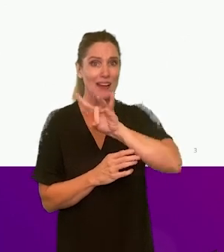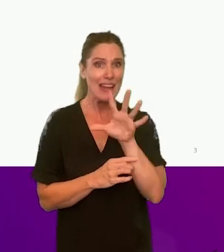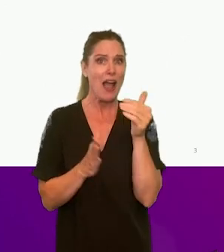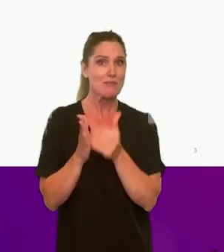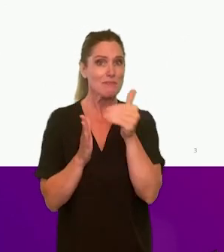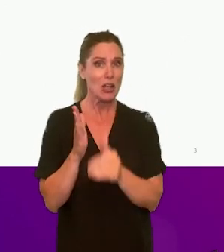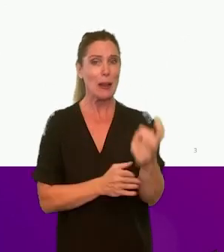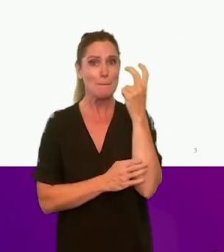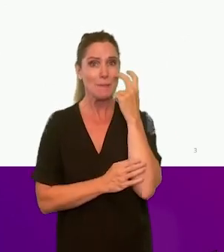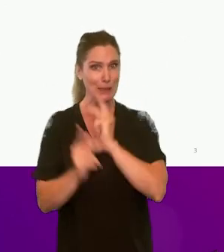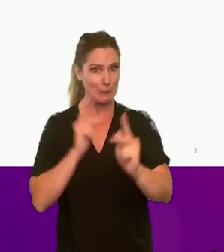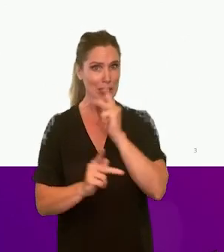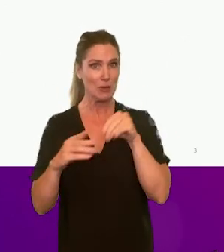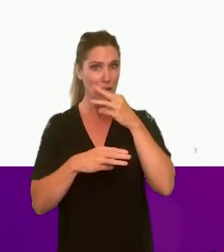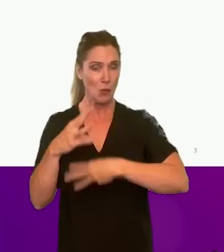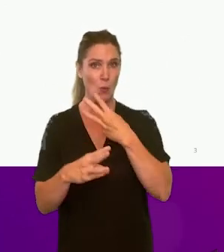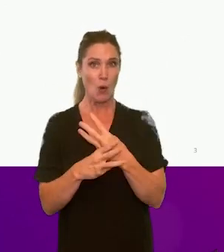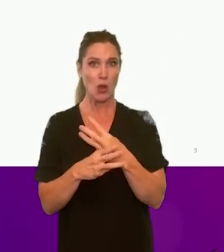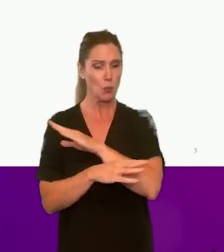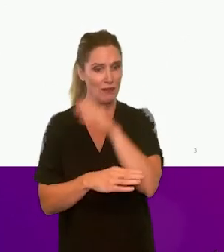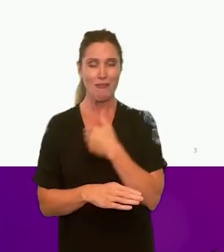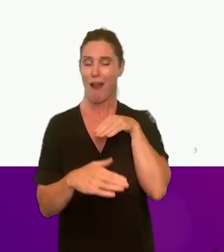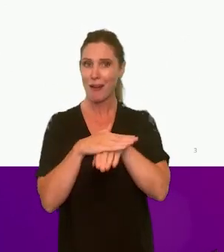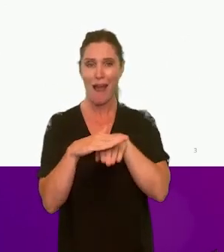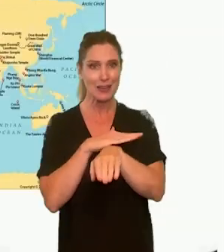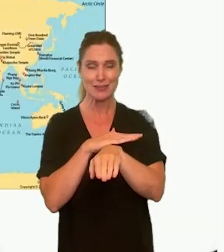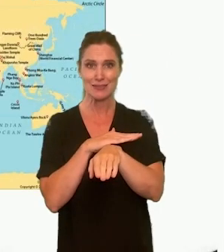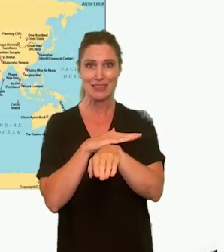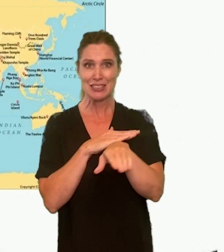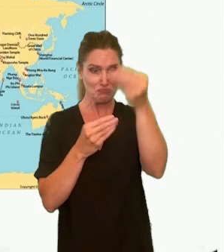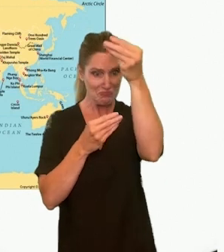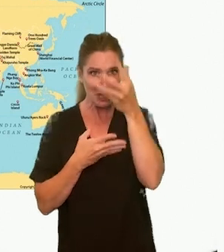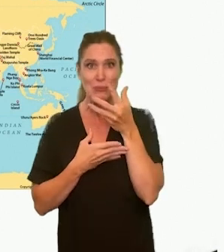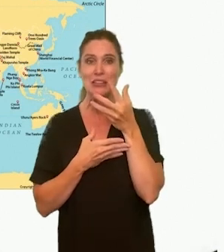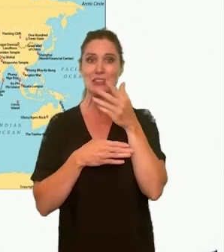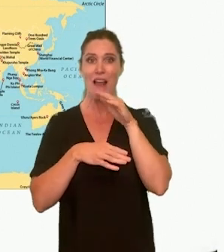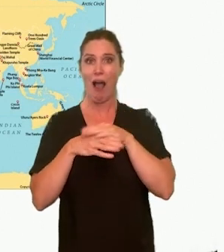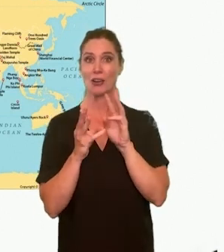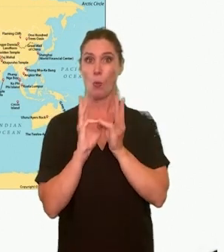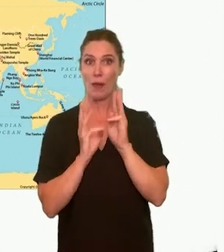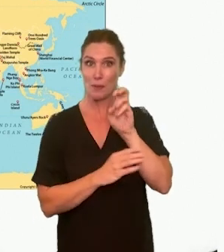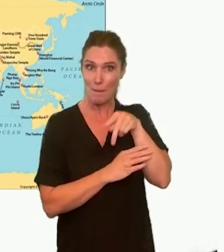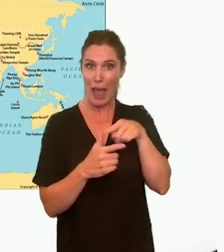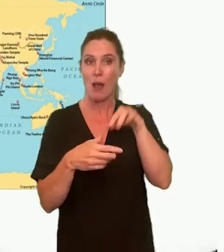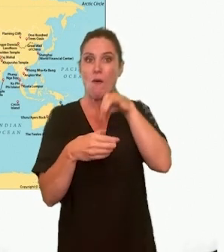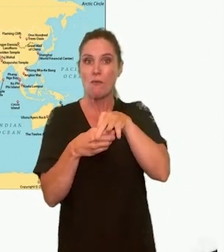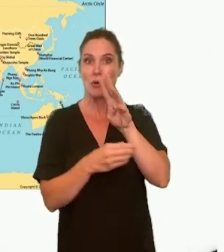have never had access to information on weather maps, voting maps, or more crucially, evacuation maps.